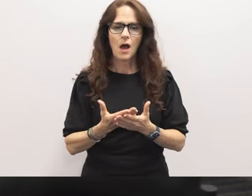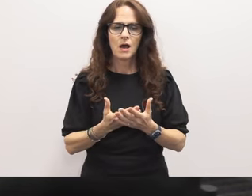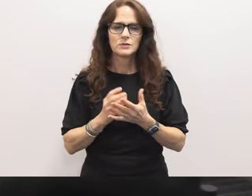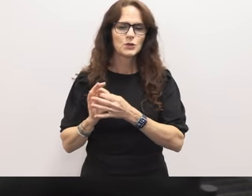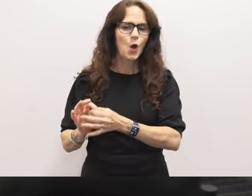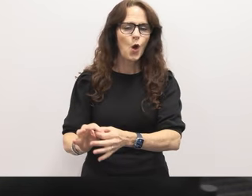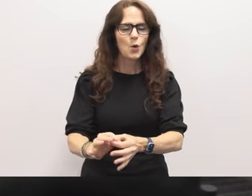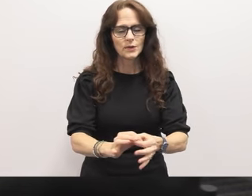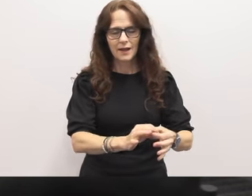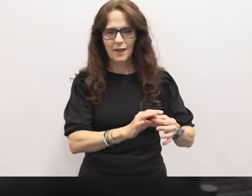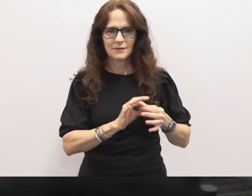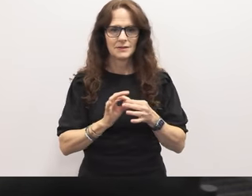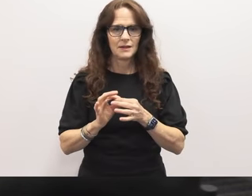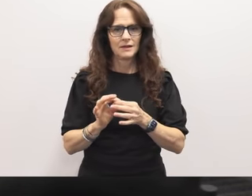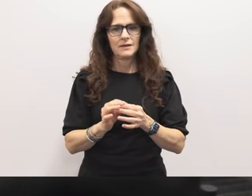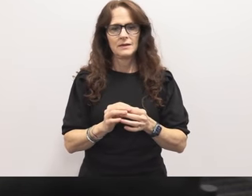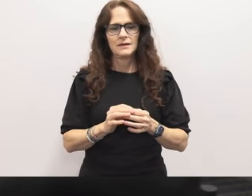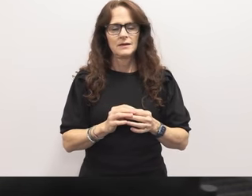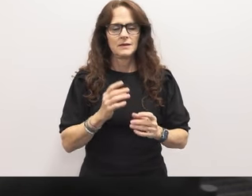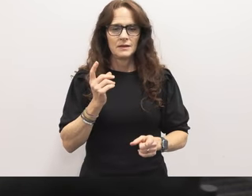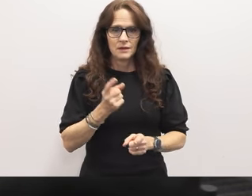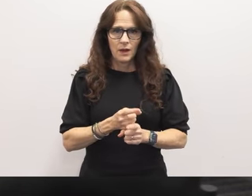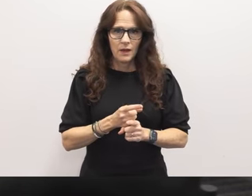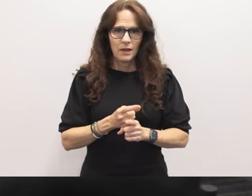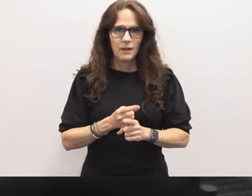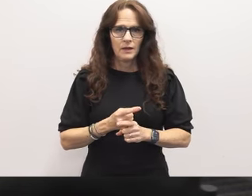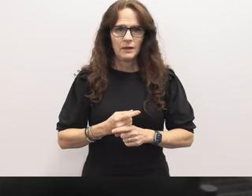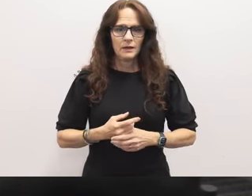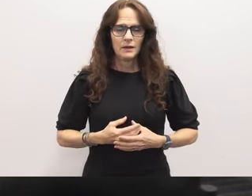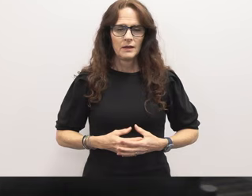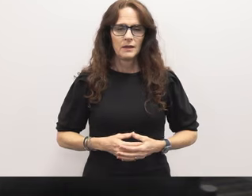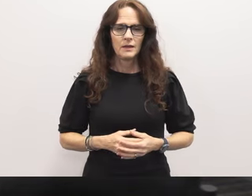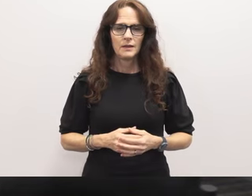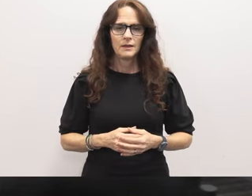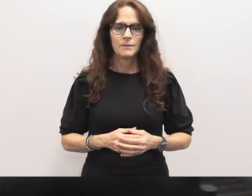and so what I've been able to do